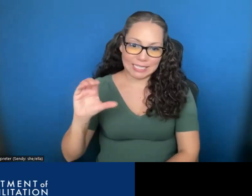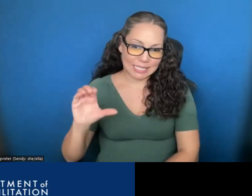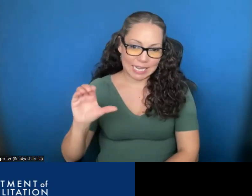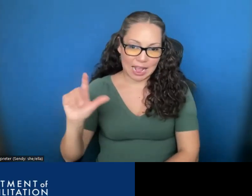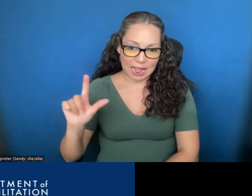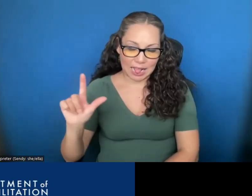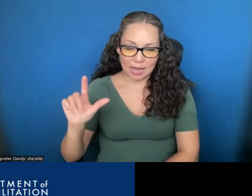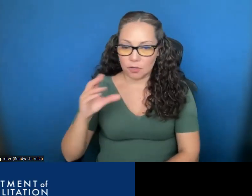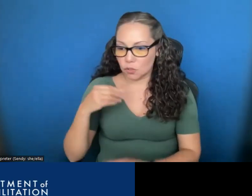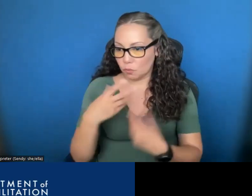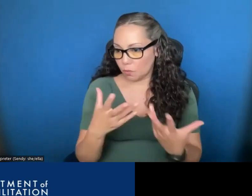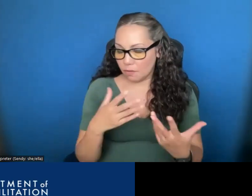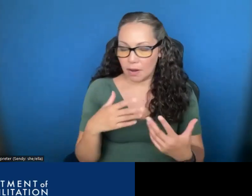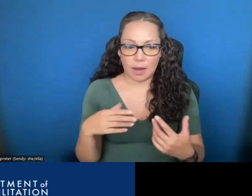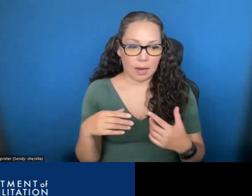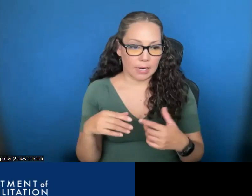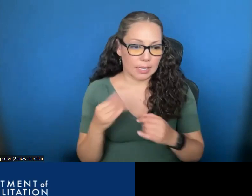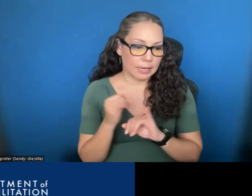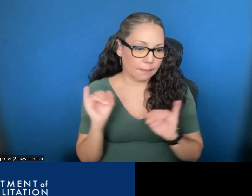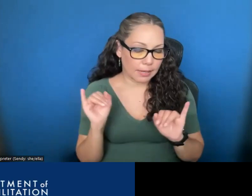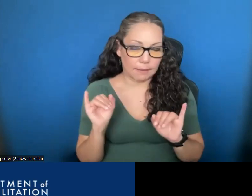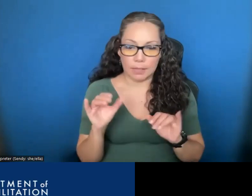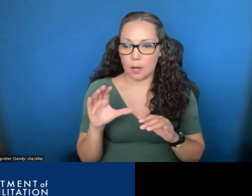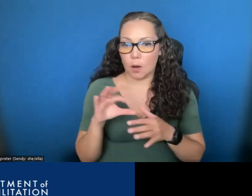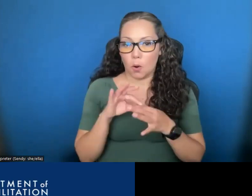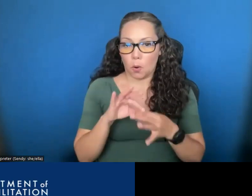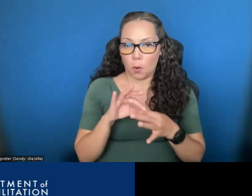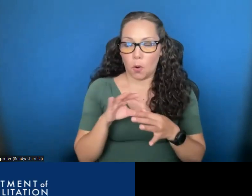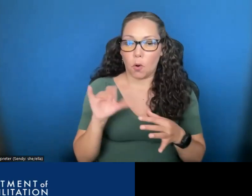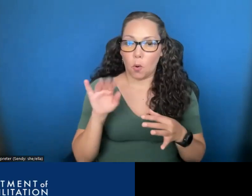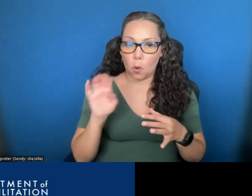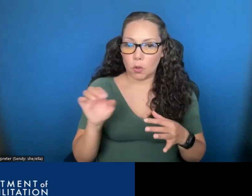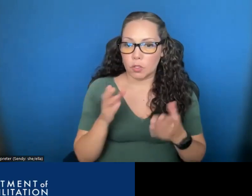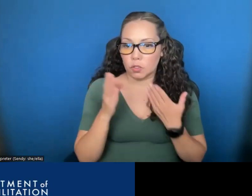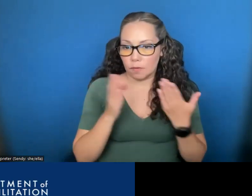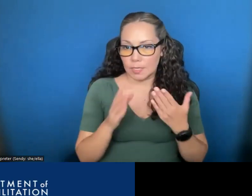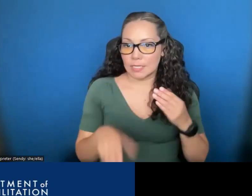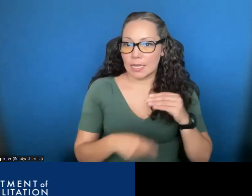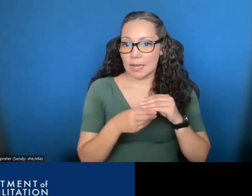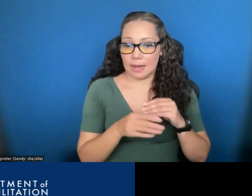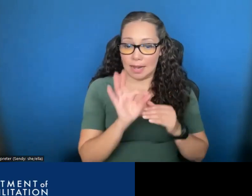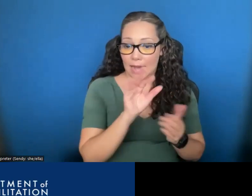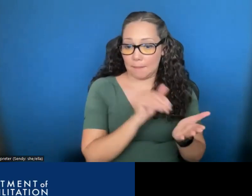Services Federal Independent Living core services in addition to that 9 million approximately from